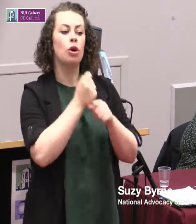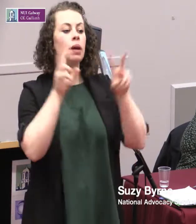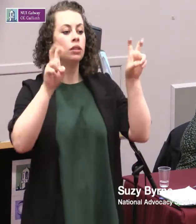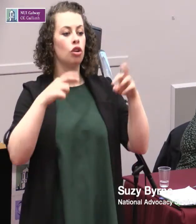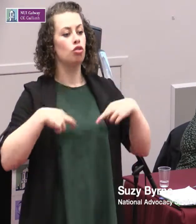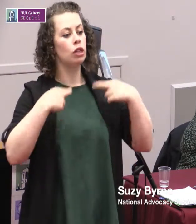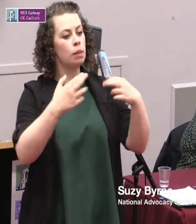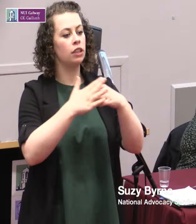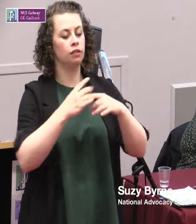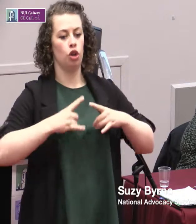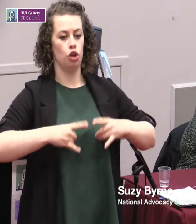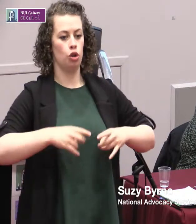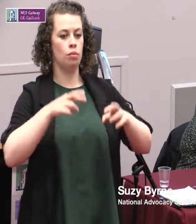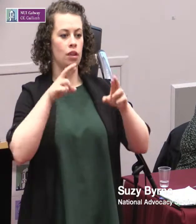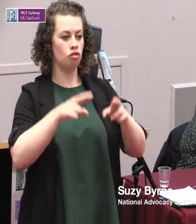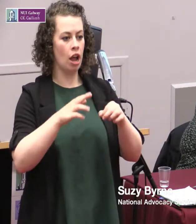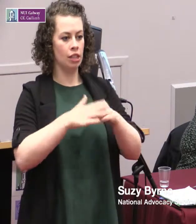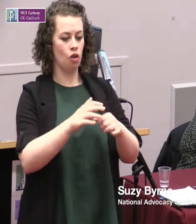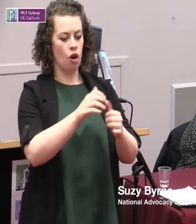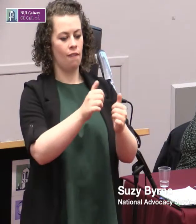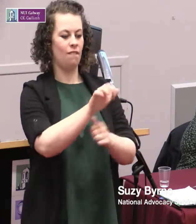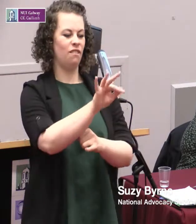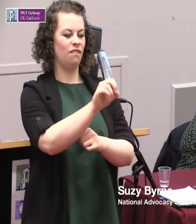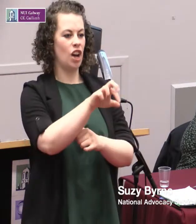adoption, fostering and surrogacy.